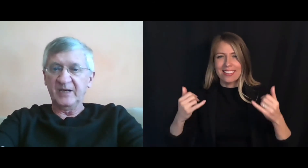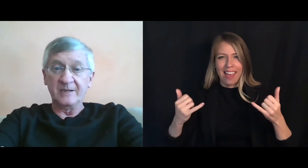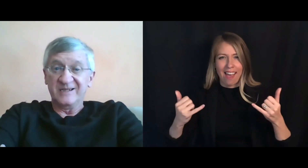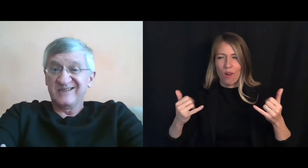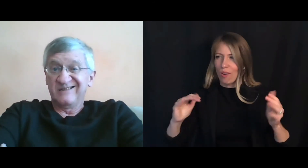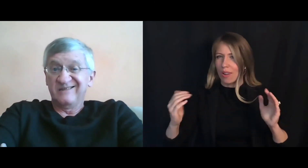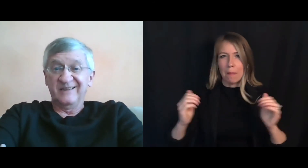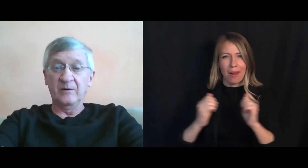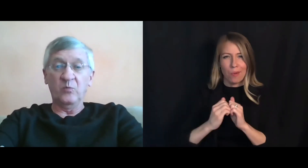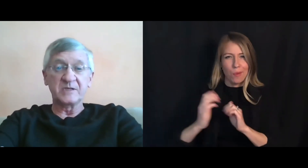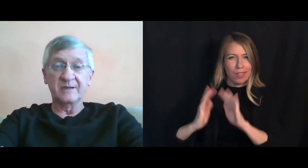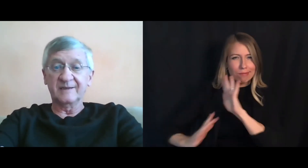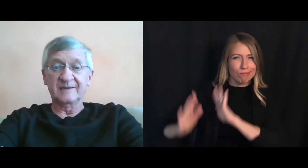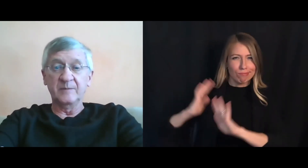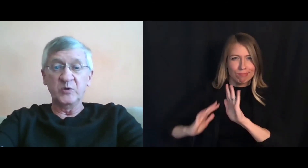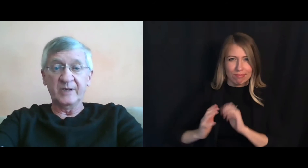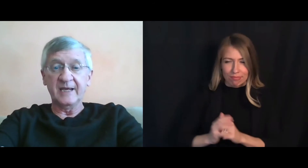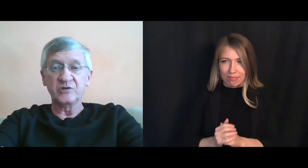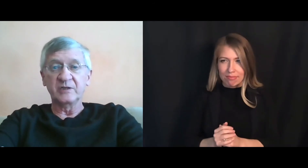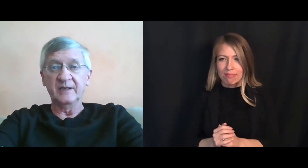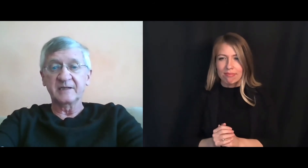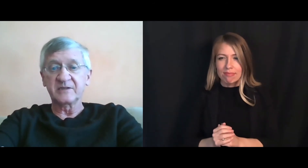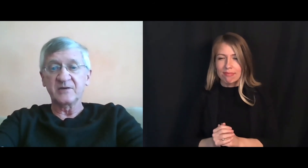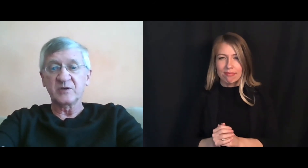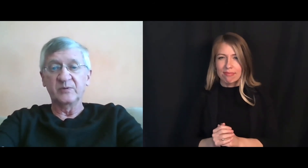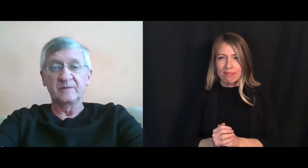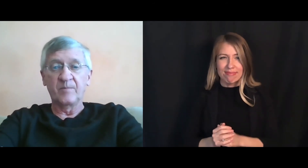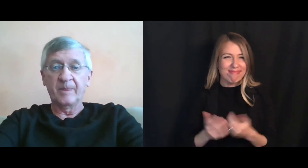because it wasn't communicatively accessible.